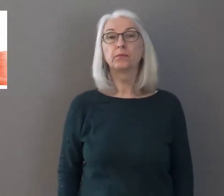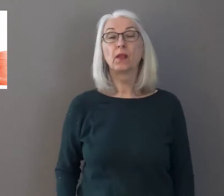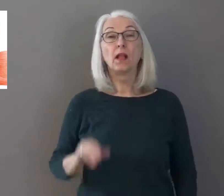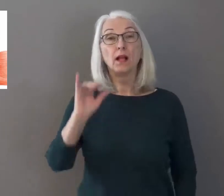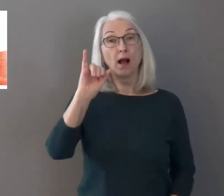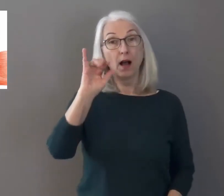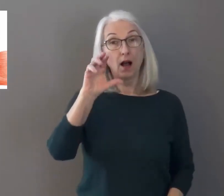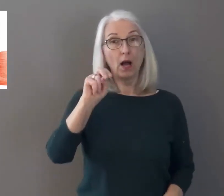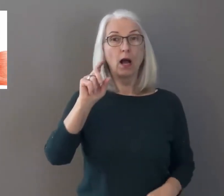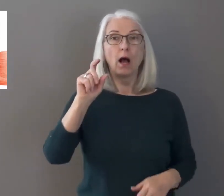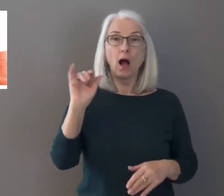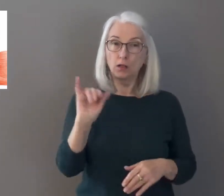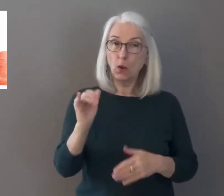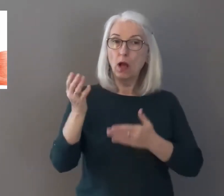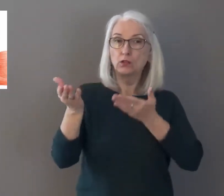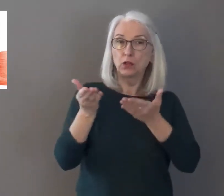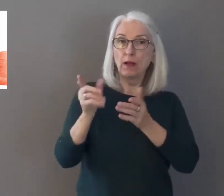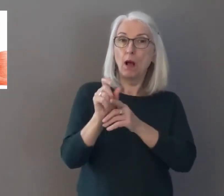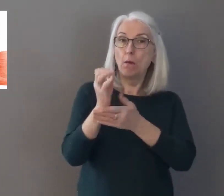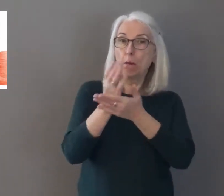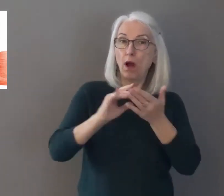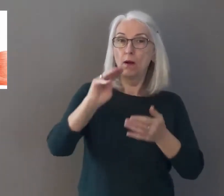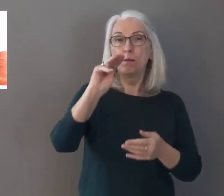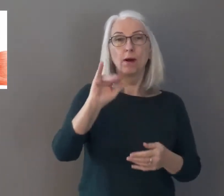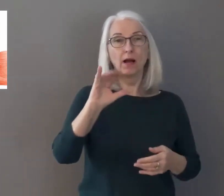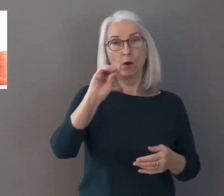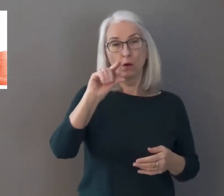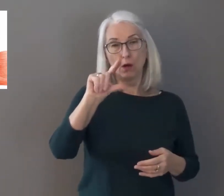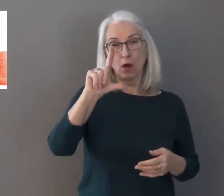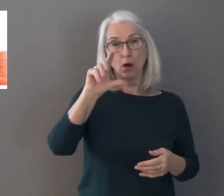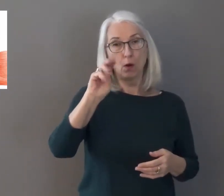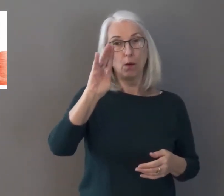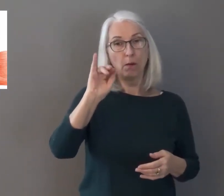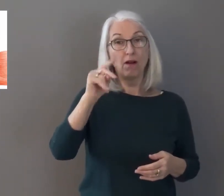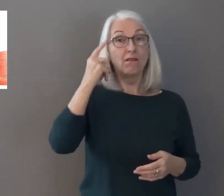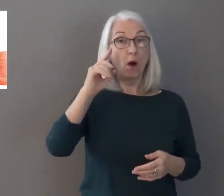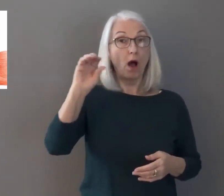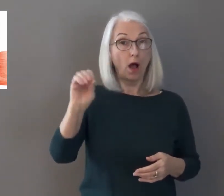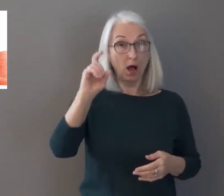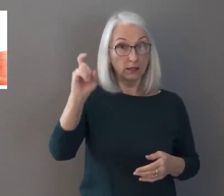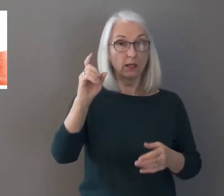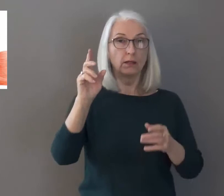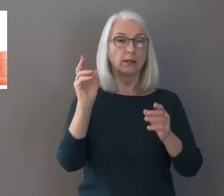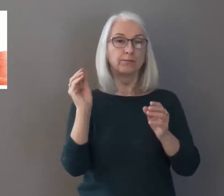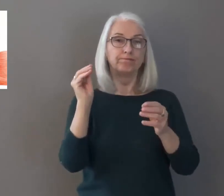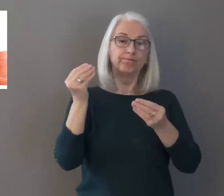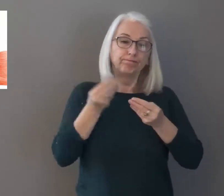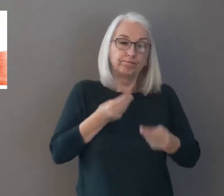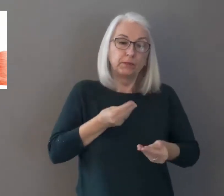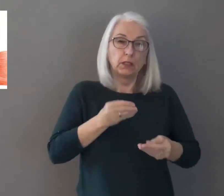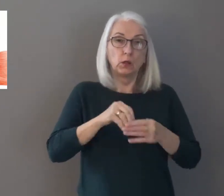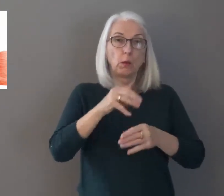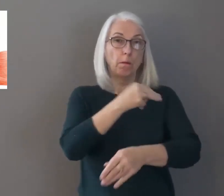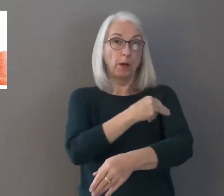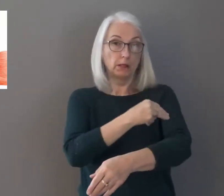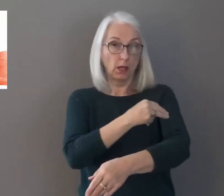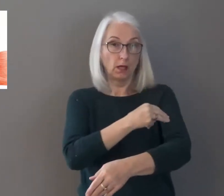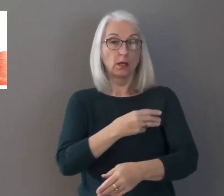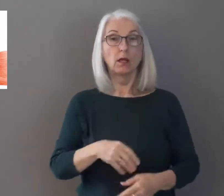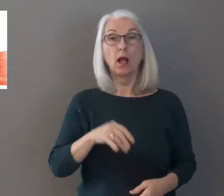Iron also serves as part of myoglobin for oxygen supply to muscle.